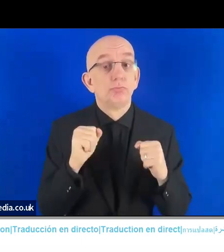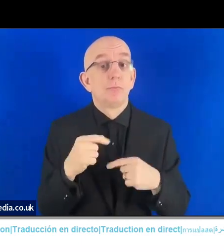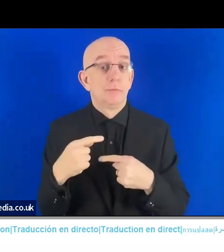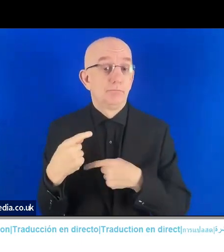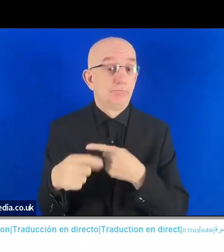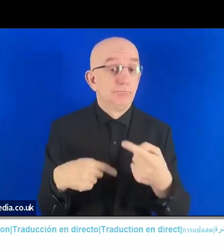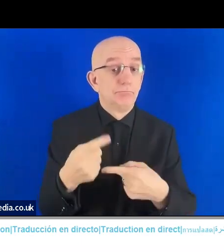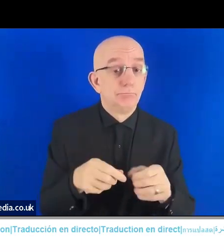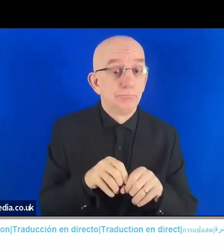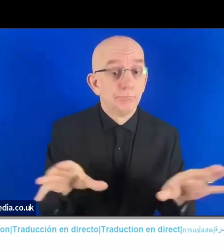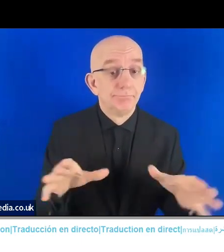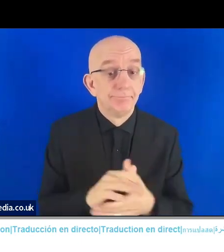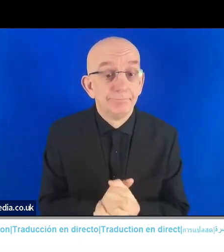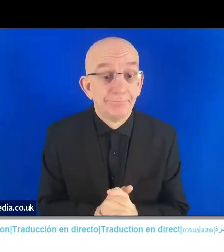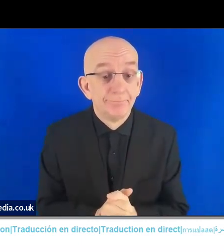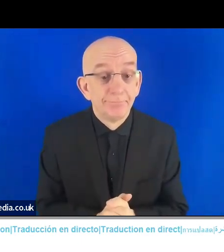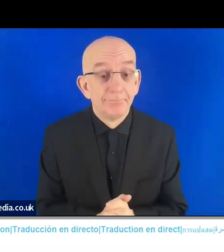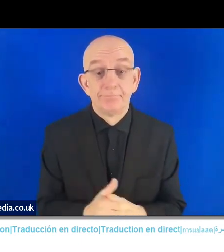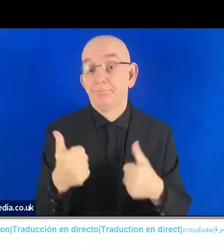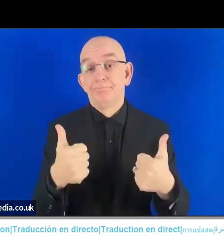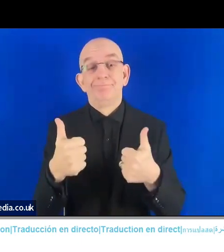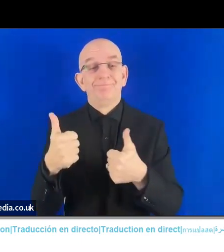Okay. Some people are saying it's working.